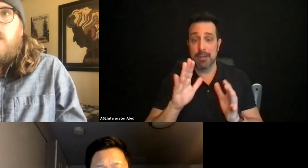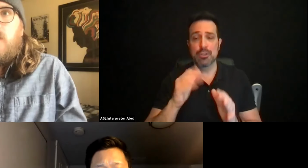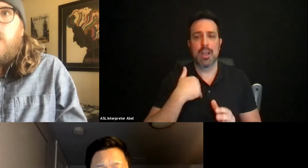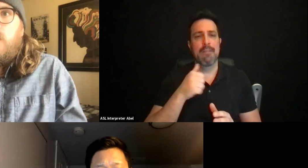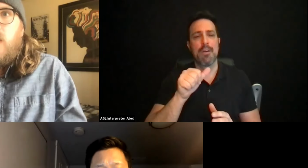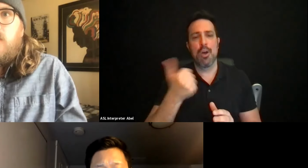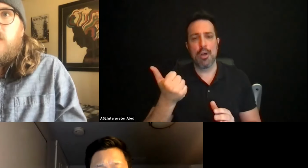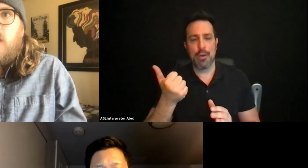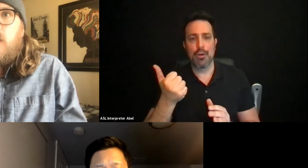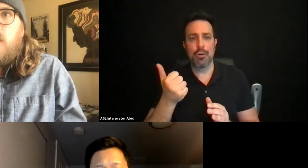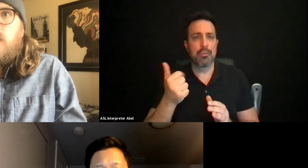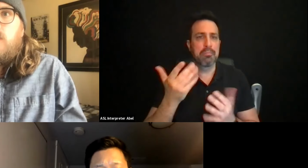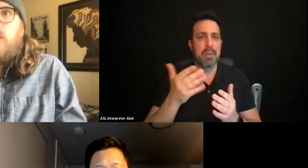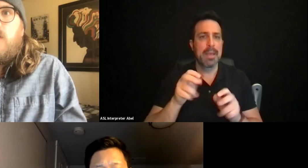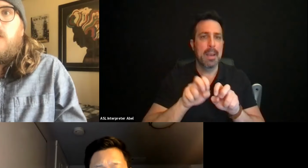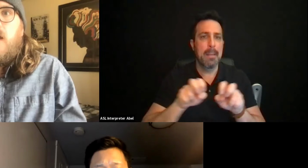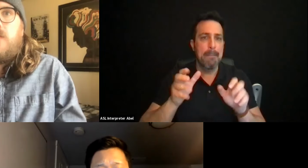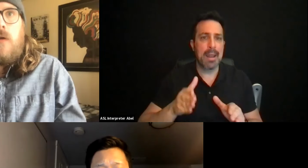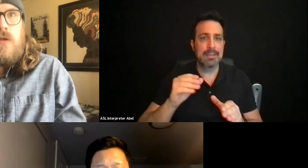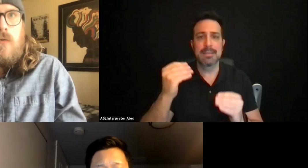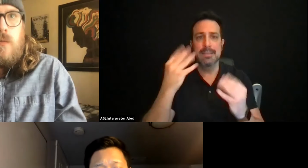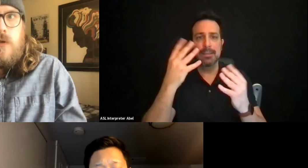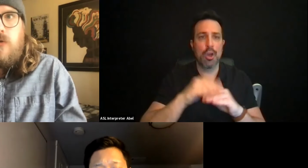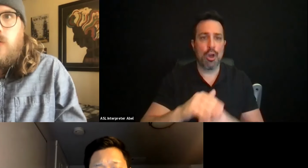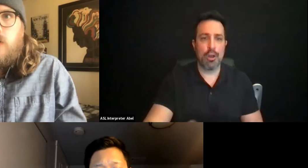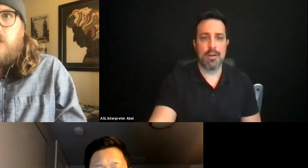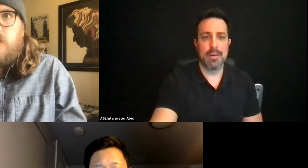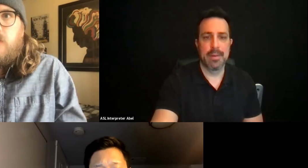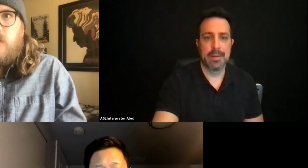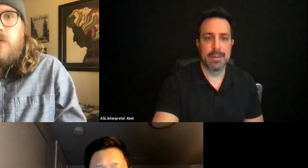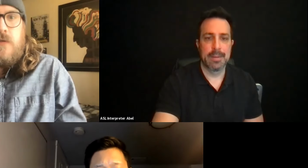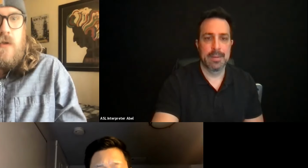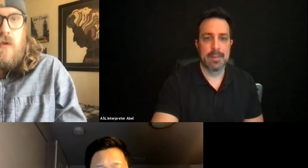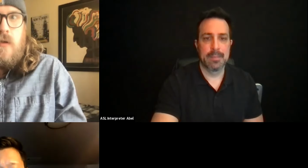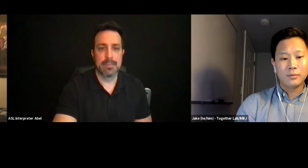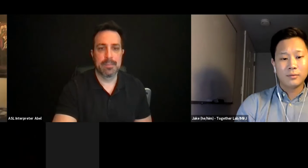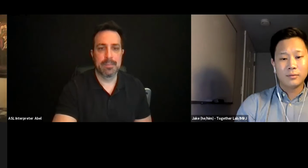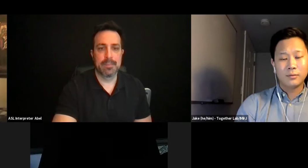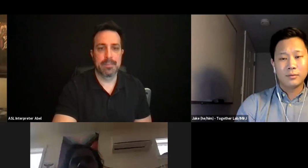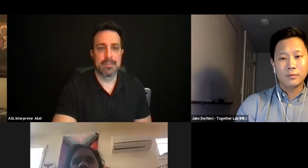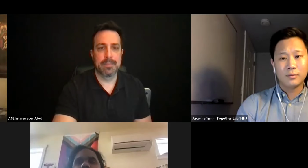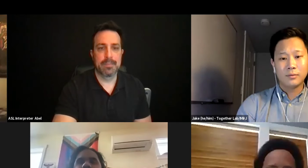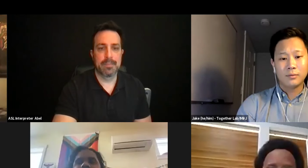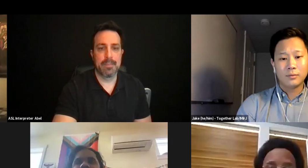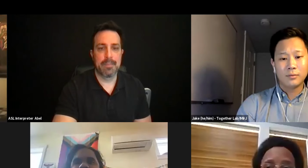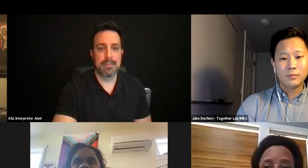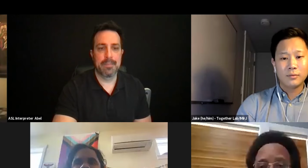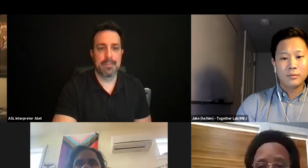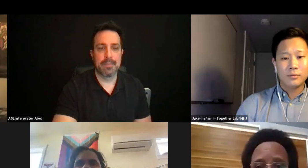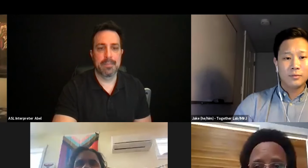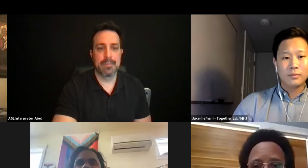website and e-mails. And then, now that we have that, I'm hoping the other